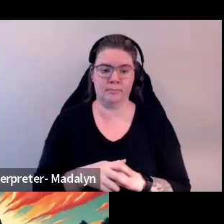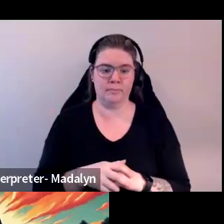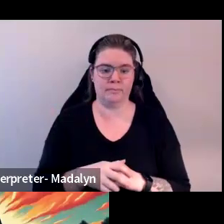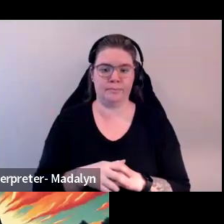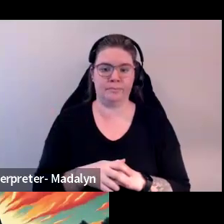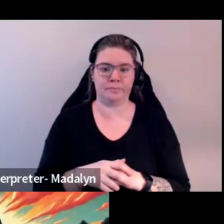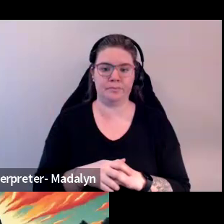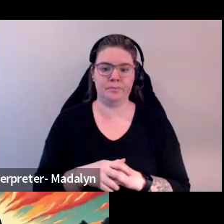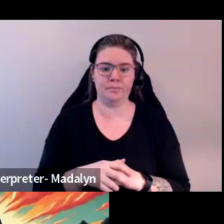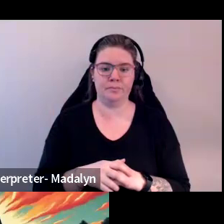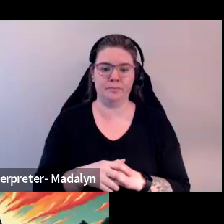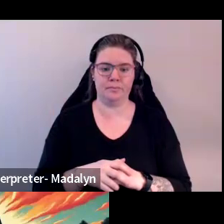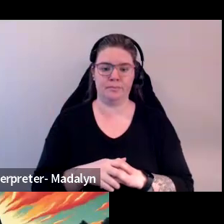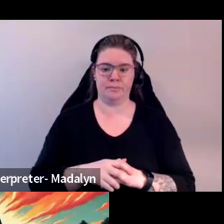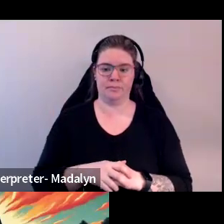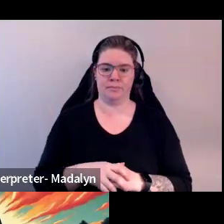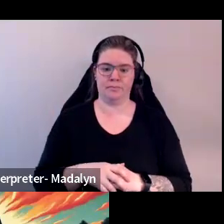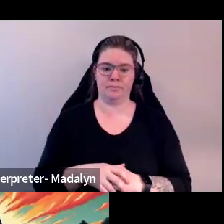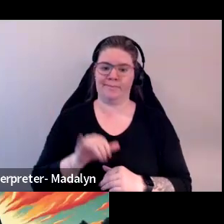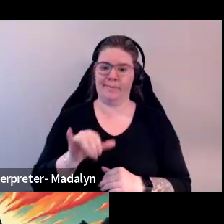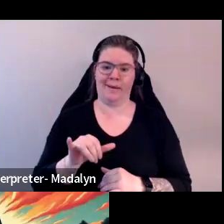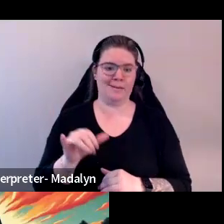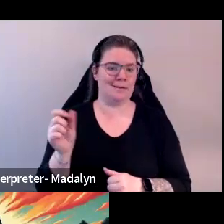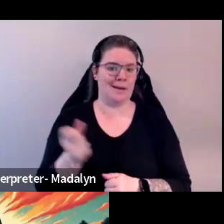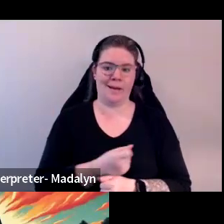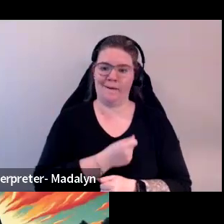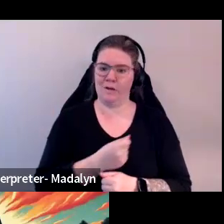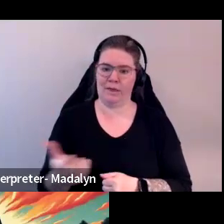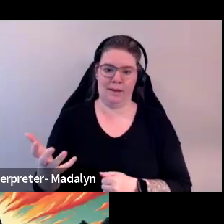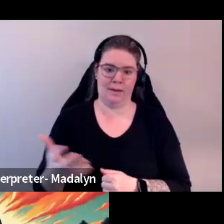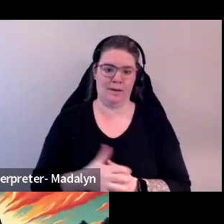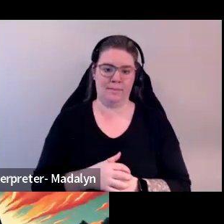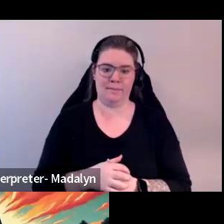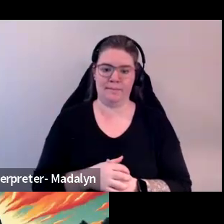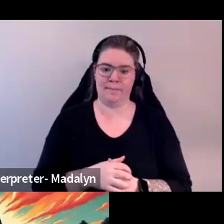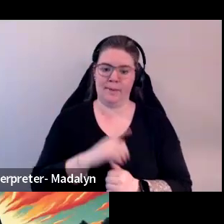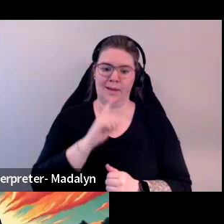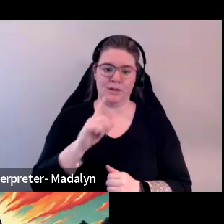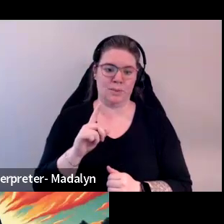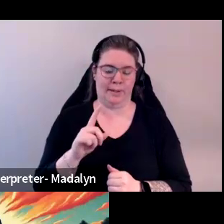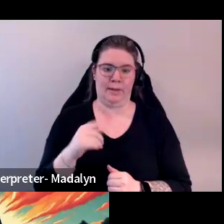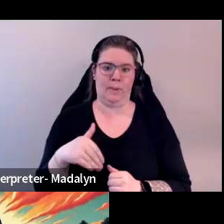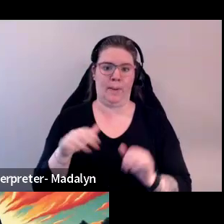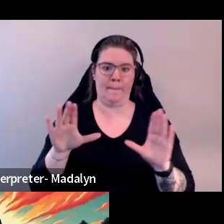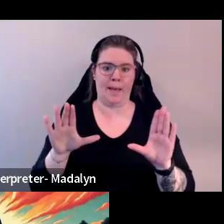Tom Olin: And that's the case in everything, you know. And I. And it's so amazing that we all.